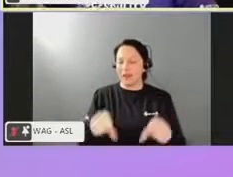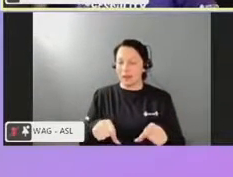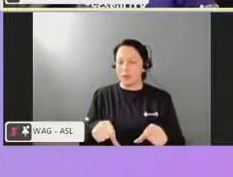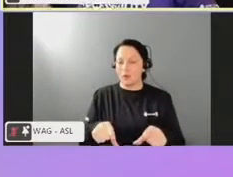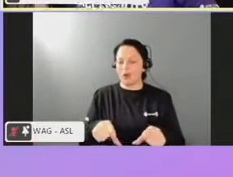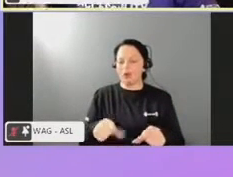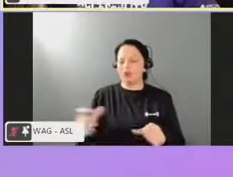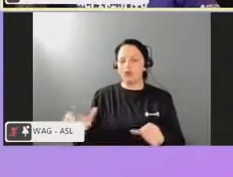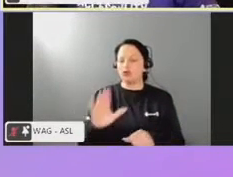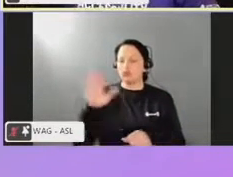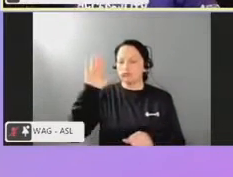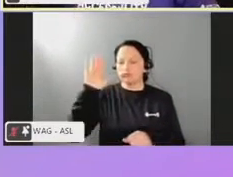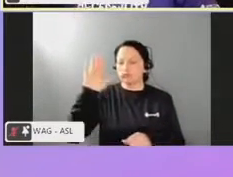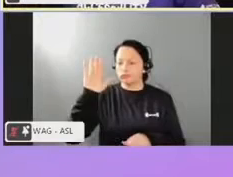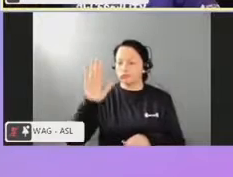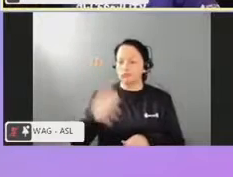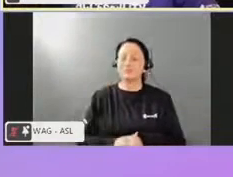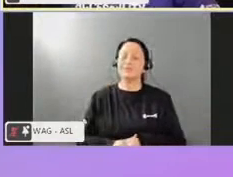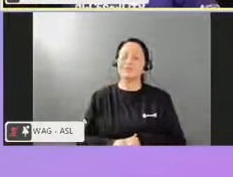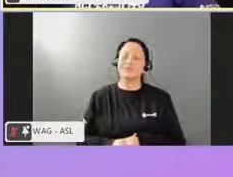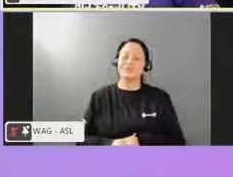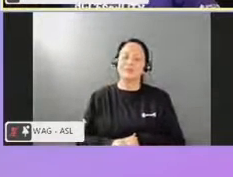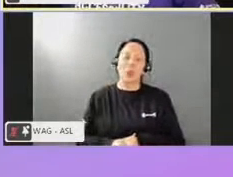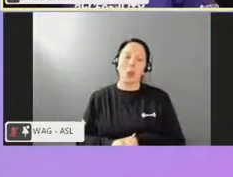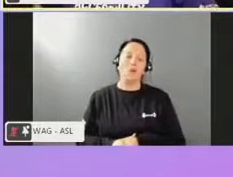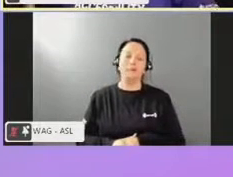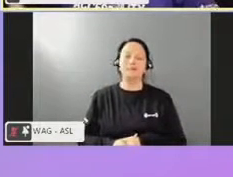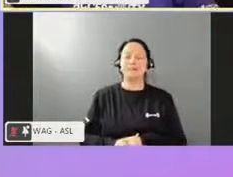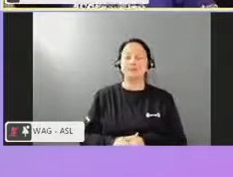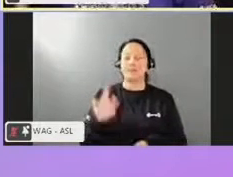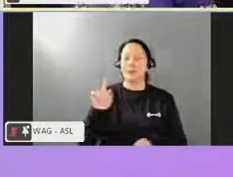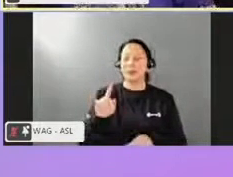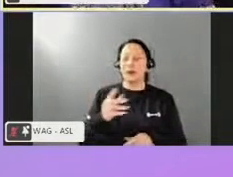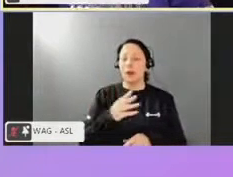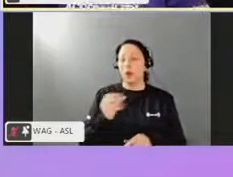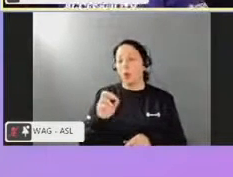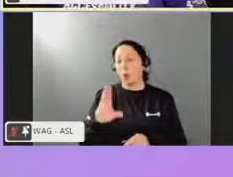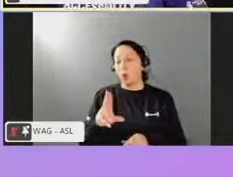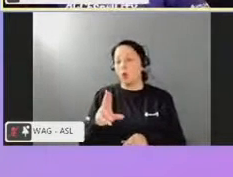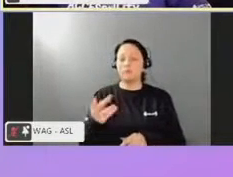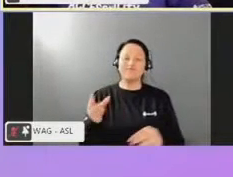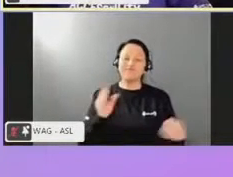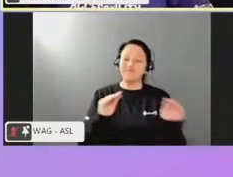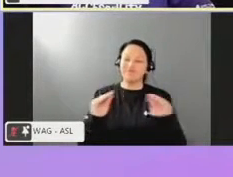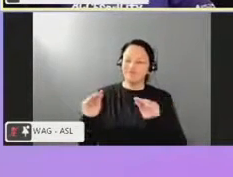singled out, because they might not be able to stand up. Or they might not be able